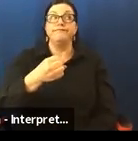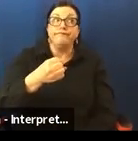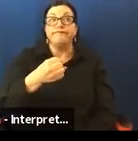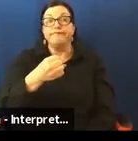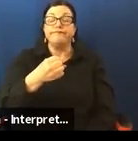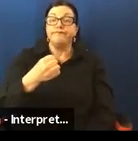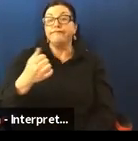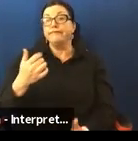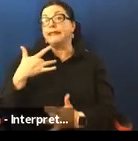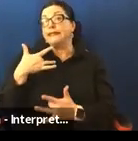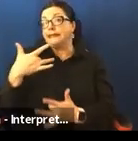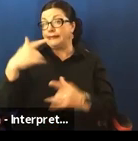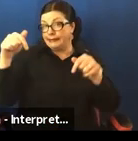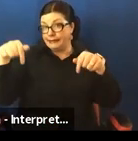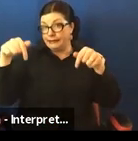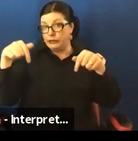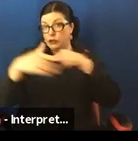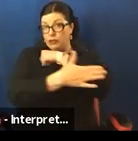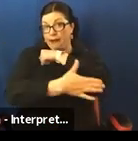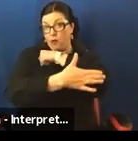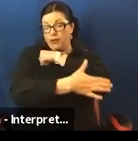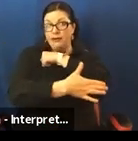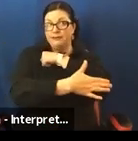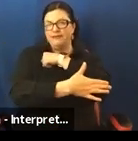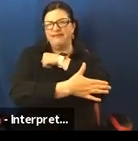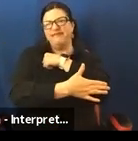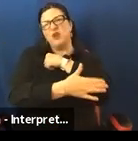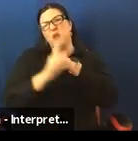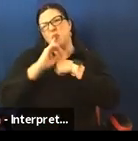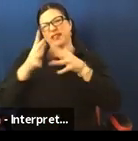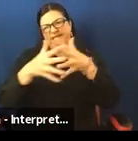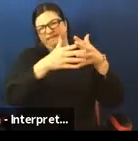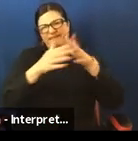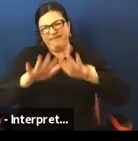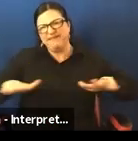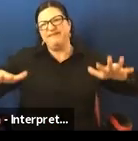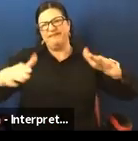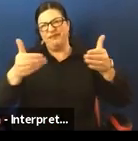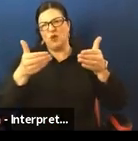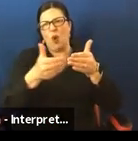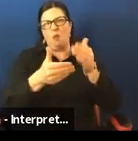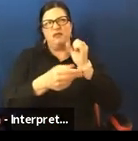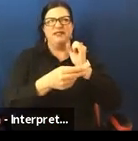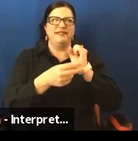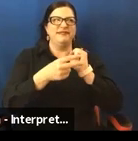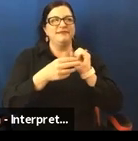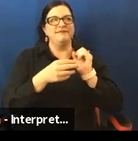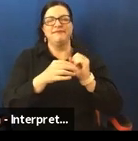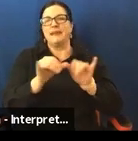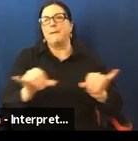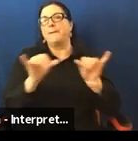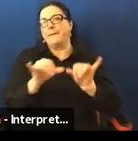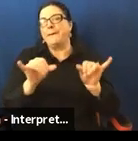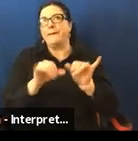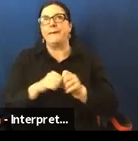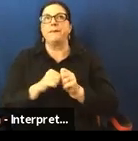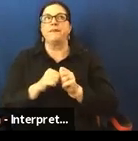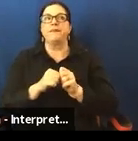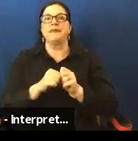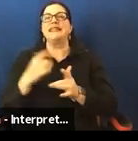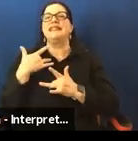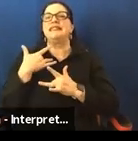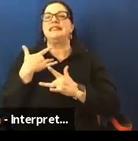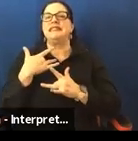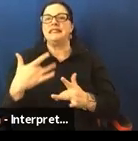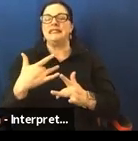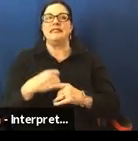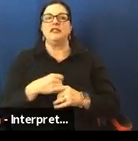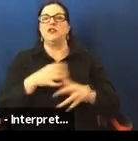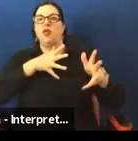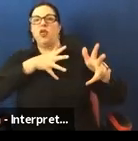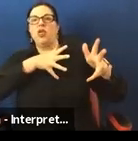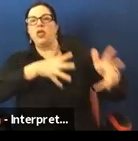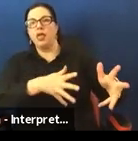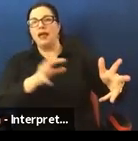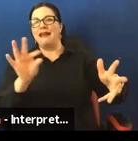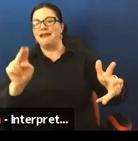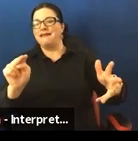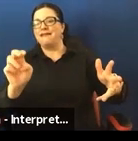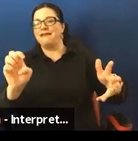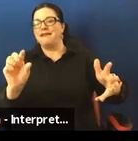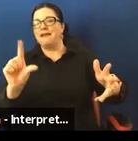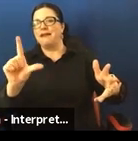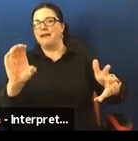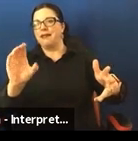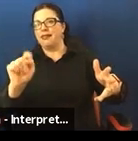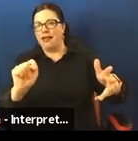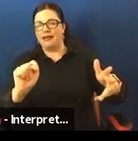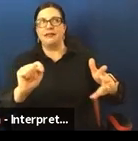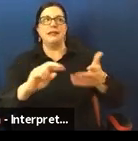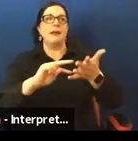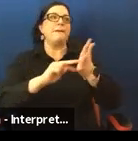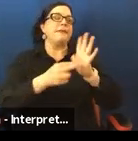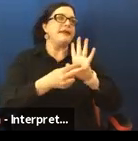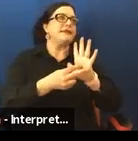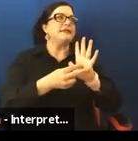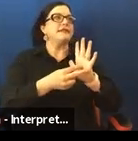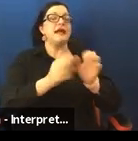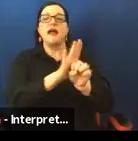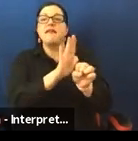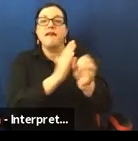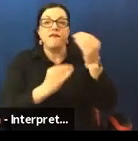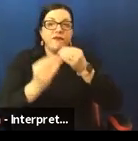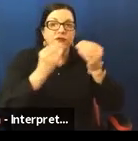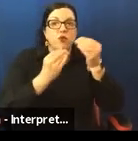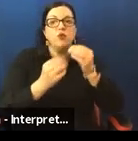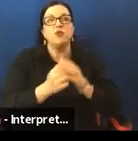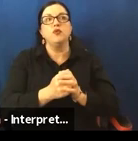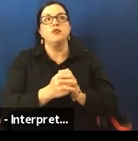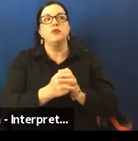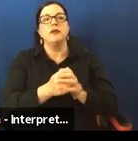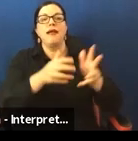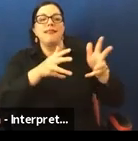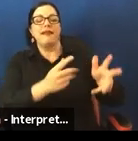Jason Williams: It's pretty close nationwide. It's the same. So neglect is the number one reason and neglect this things like not having enough food, not having appropriate shelter and being left alone at an appropriate age, those sorts of things.